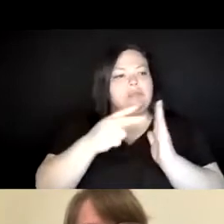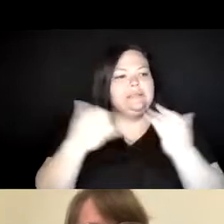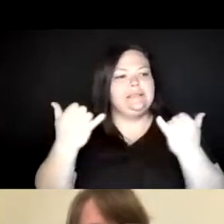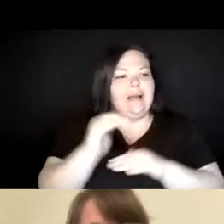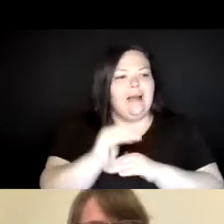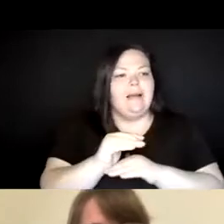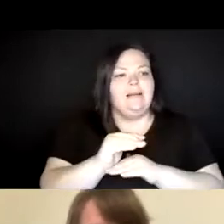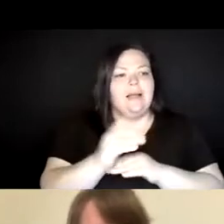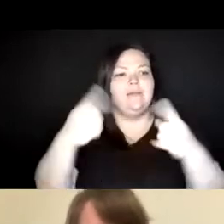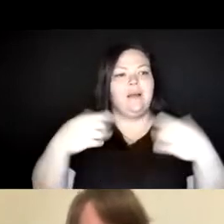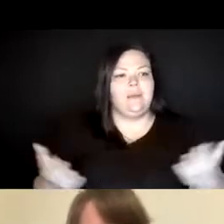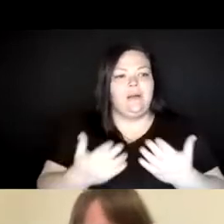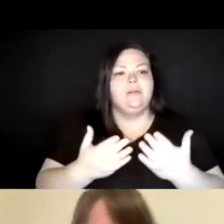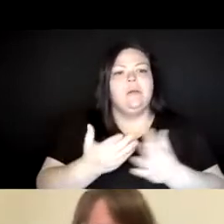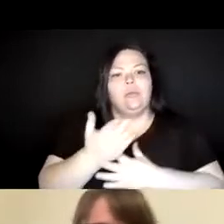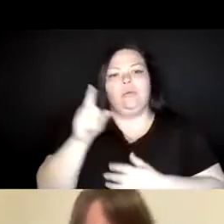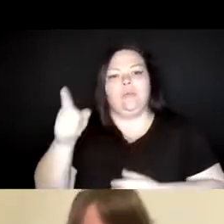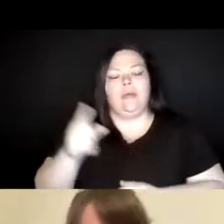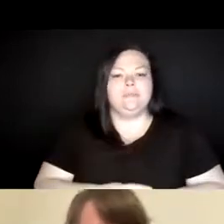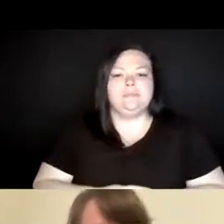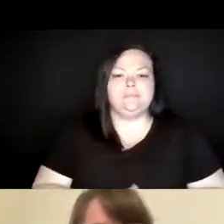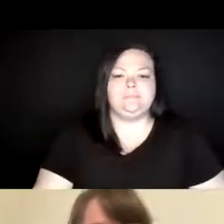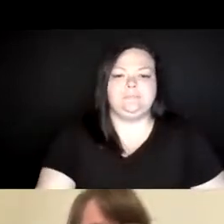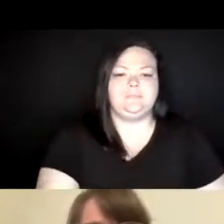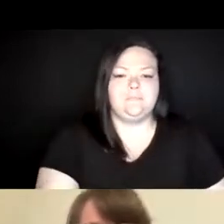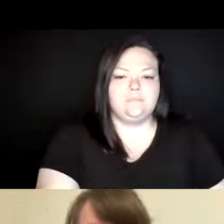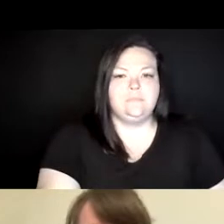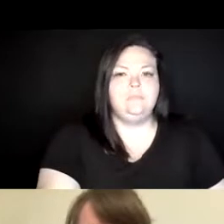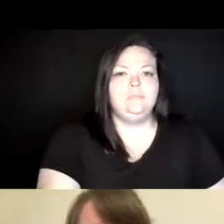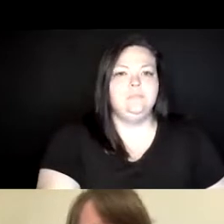to us by way of Ozark Poets and Writers Collective so, um, and Burnetta is one of those poets